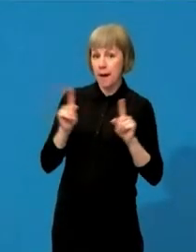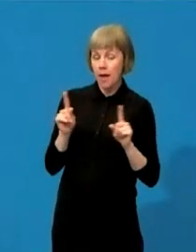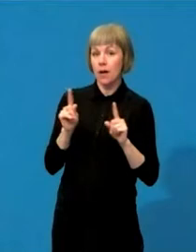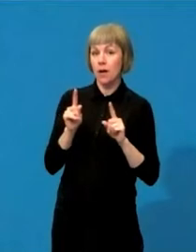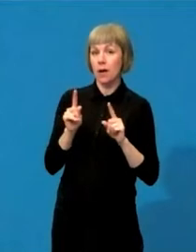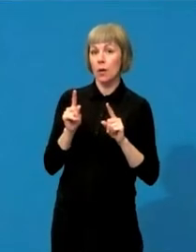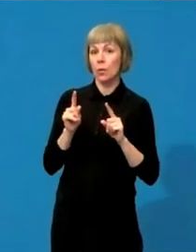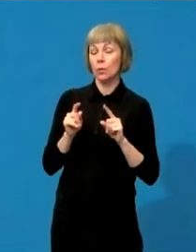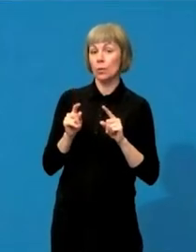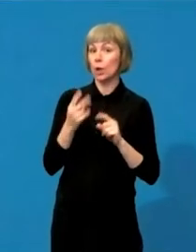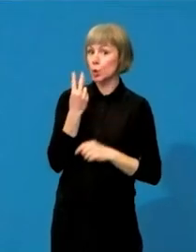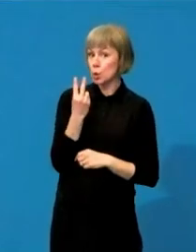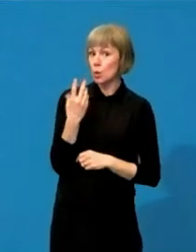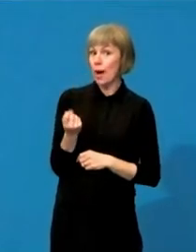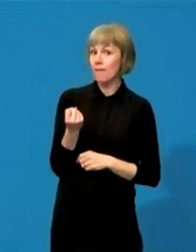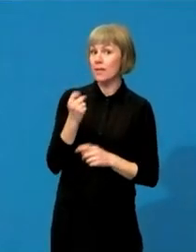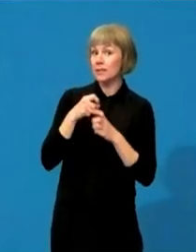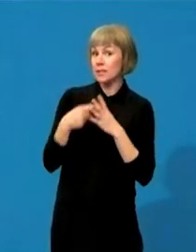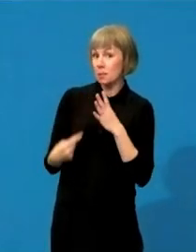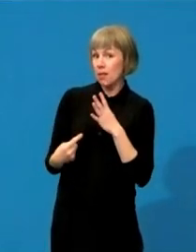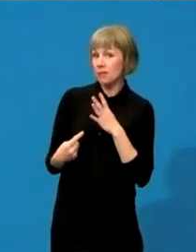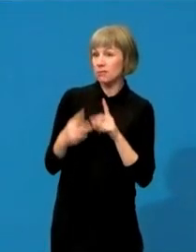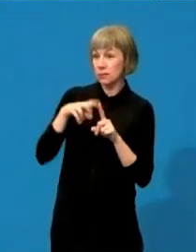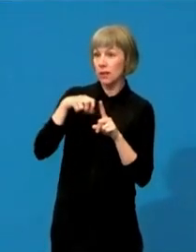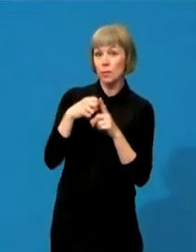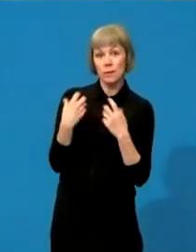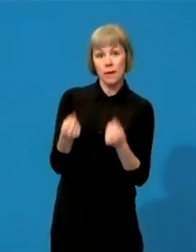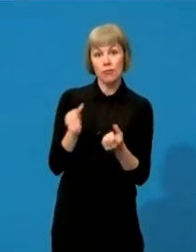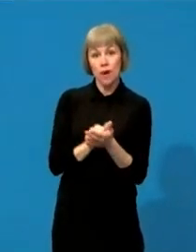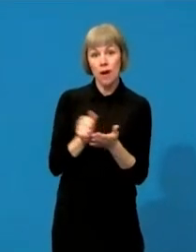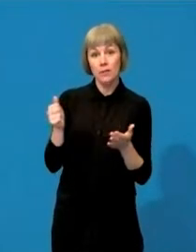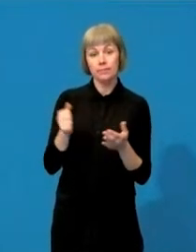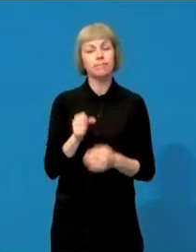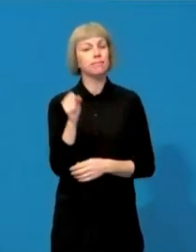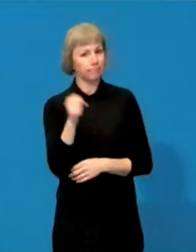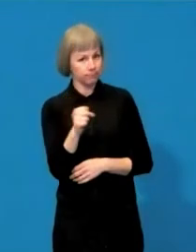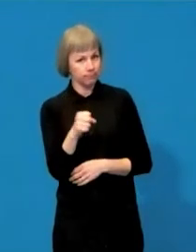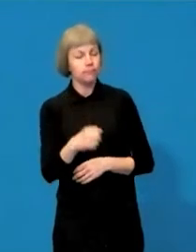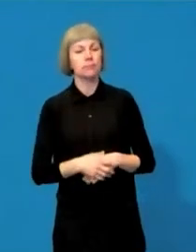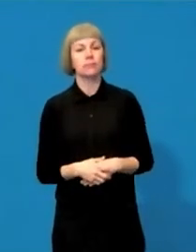your children have a diagnosed disability? Yes.